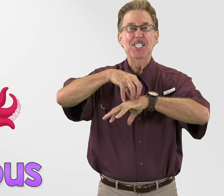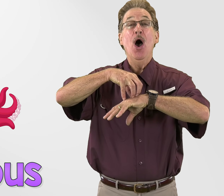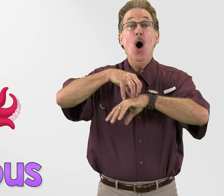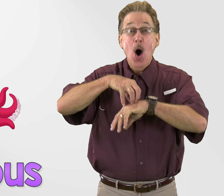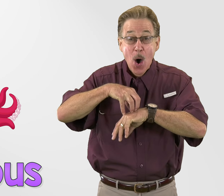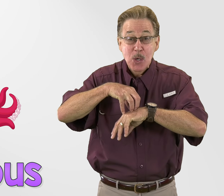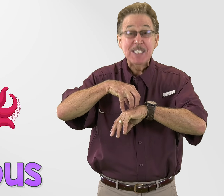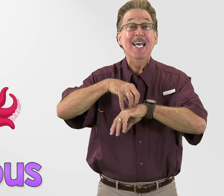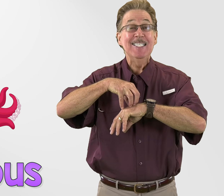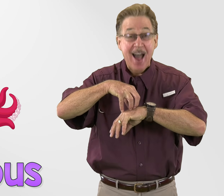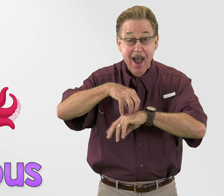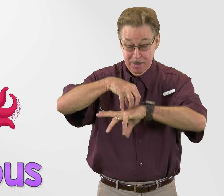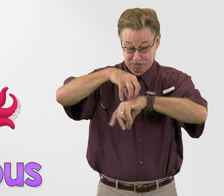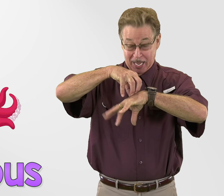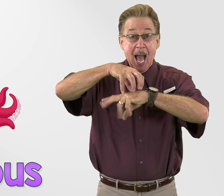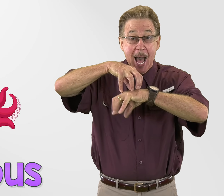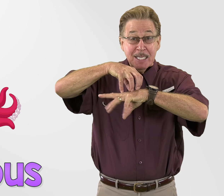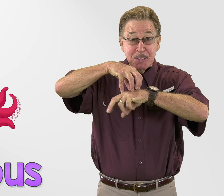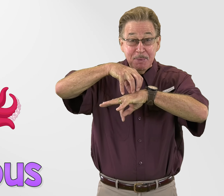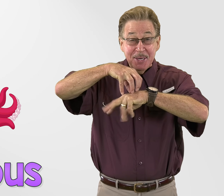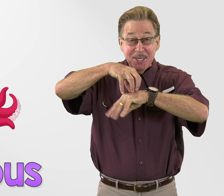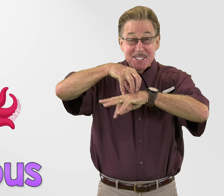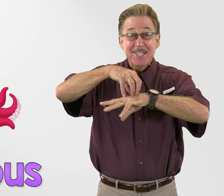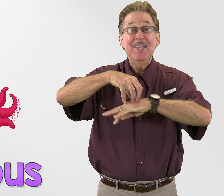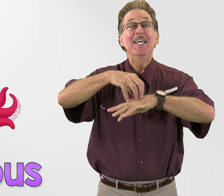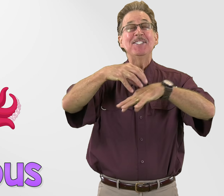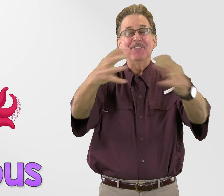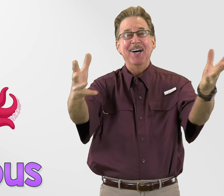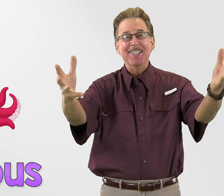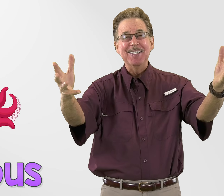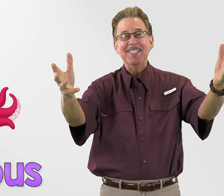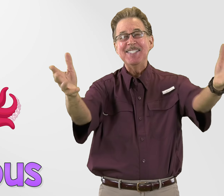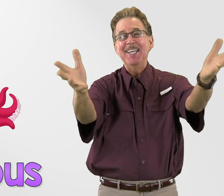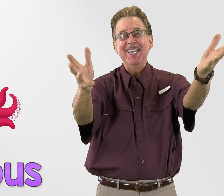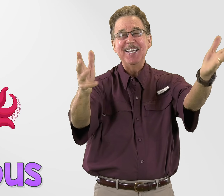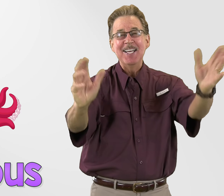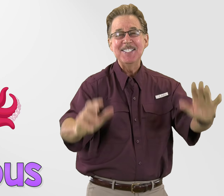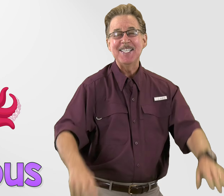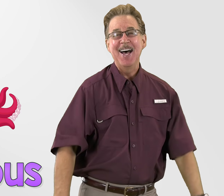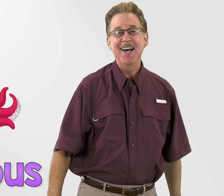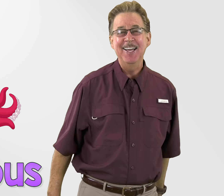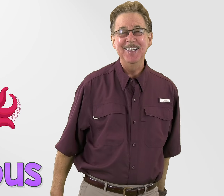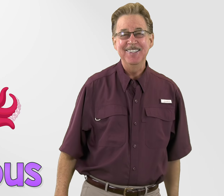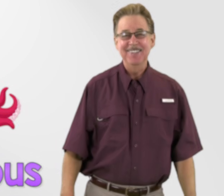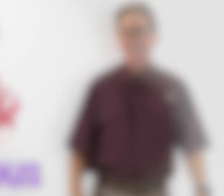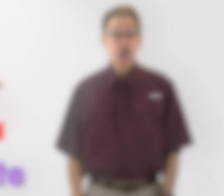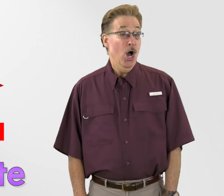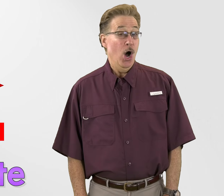O o says /o/ octopus It's fun to sing and sign